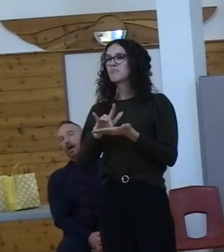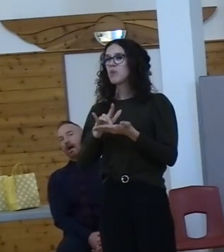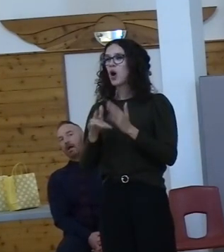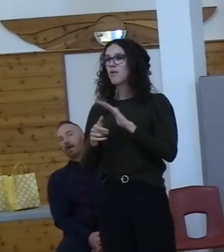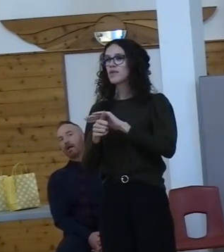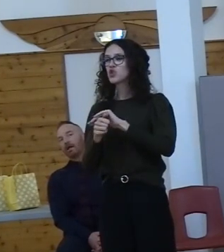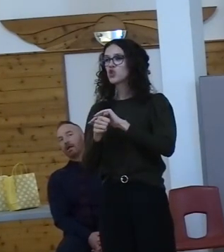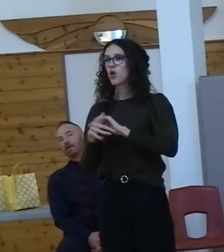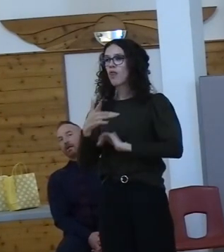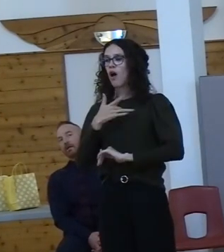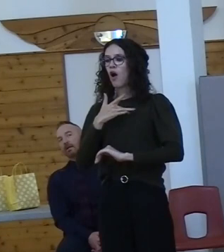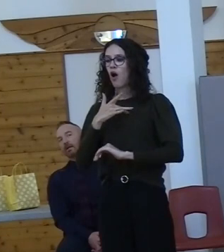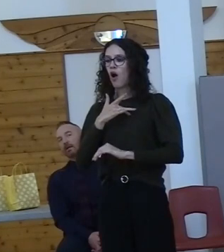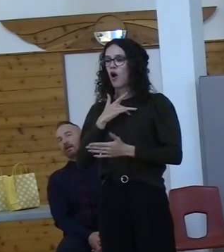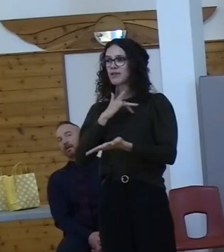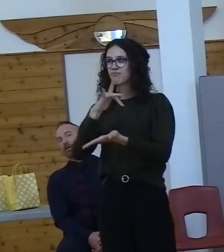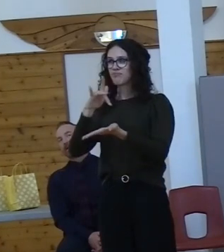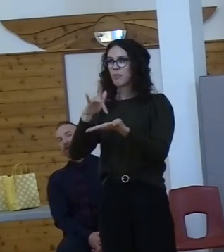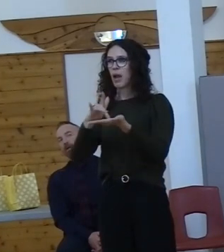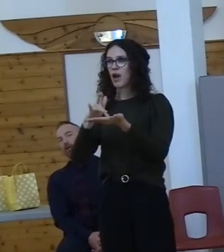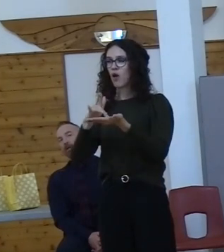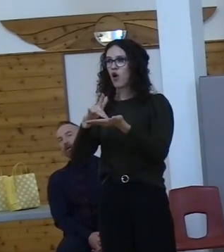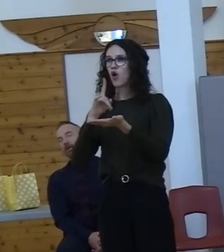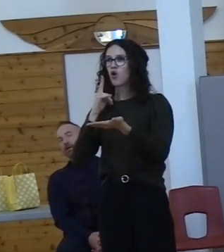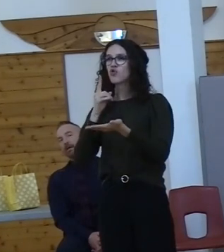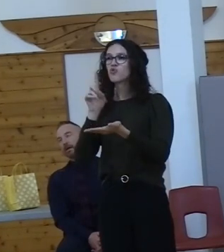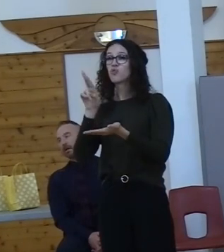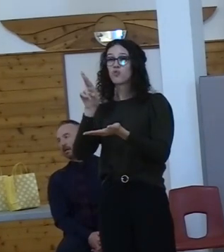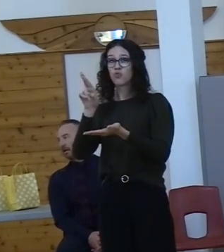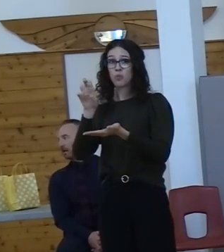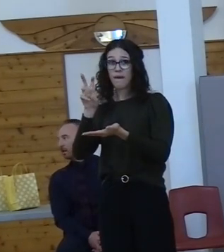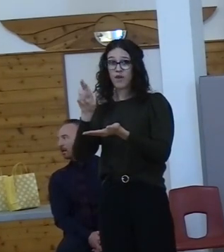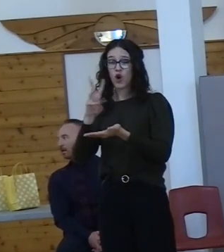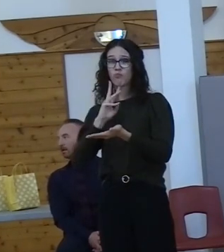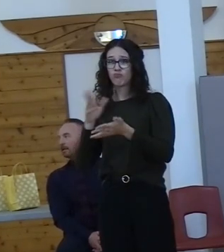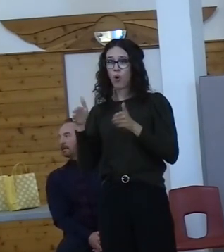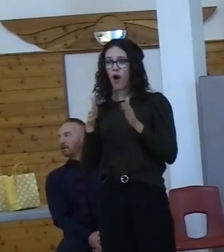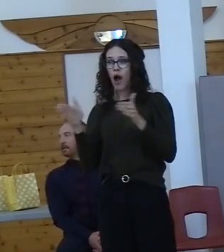The two rivers where our relatives met.